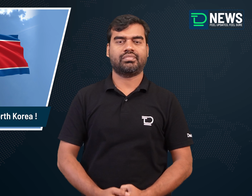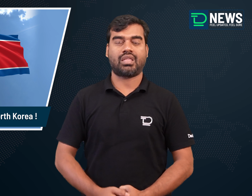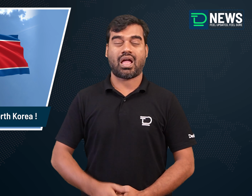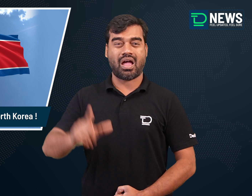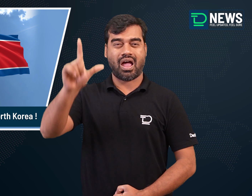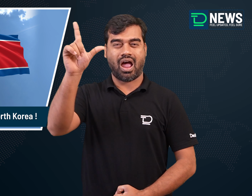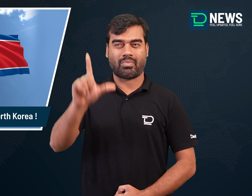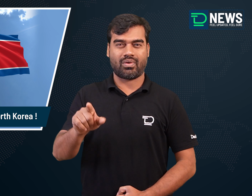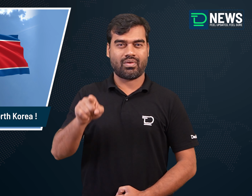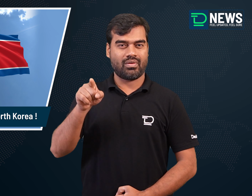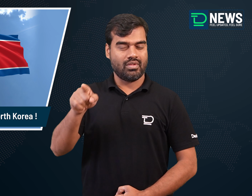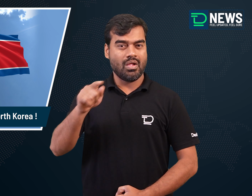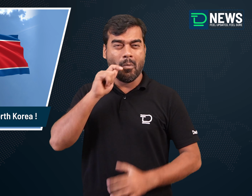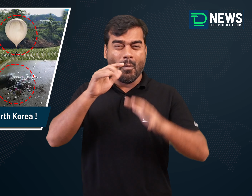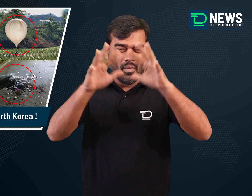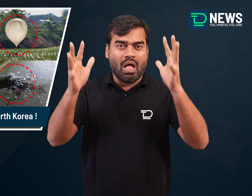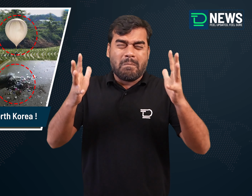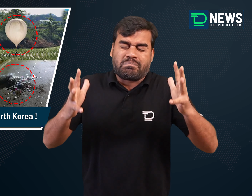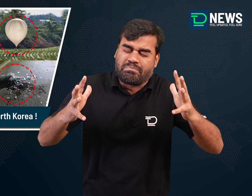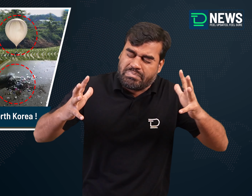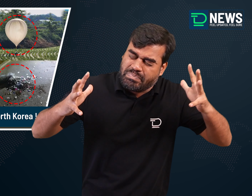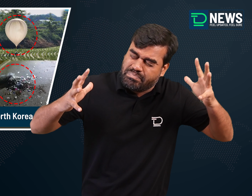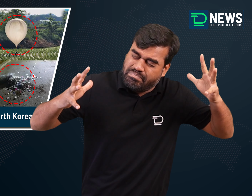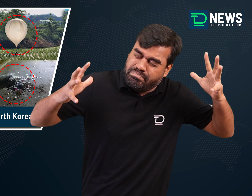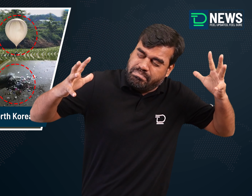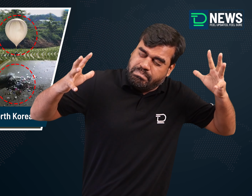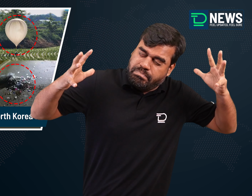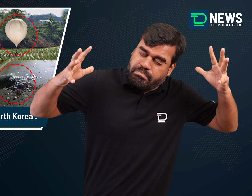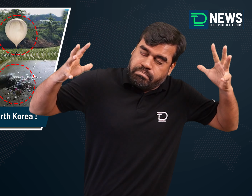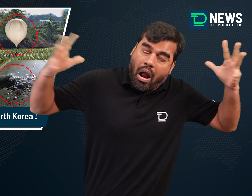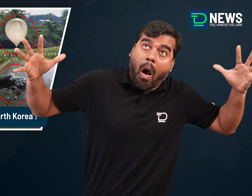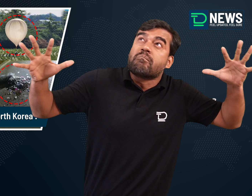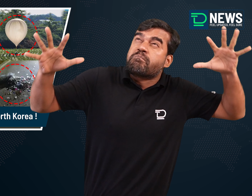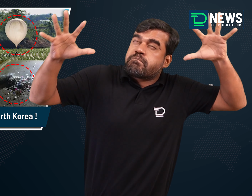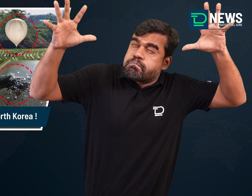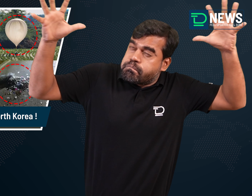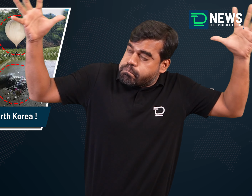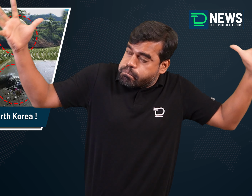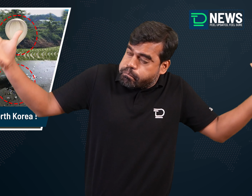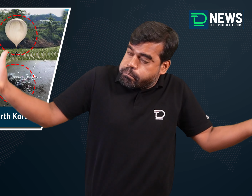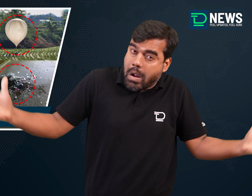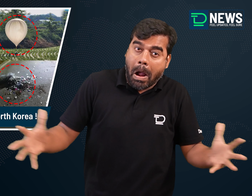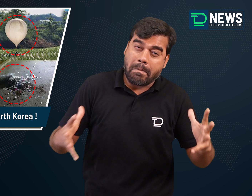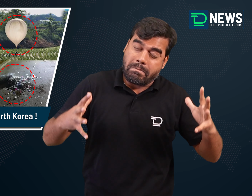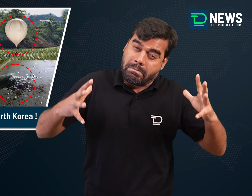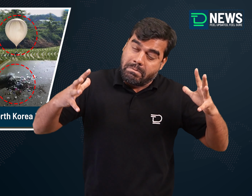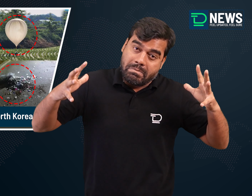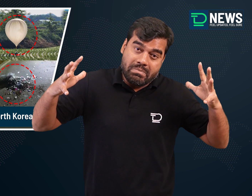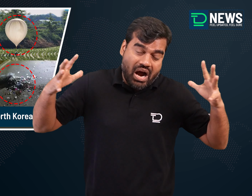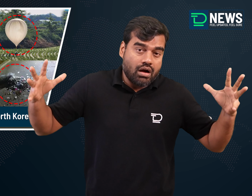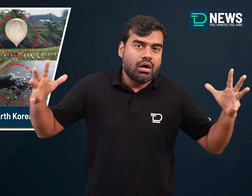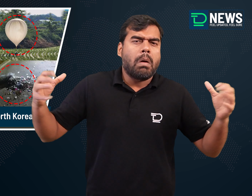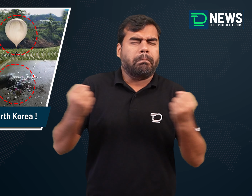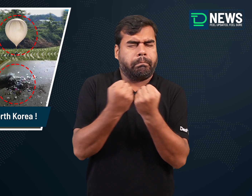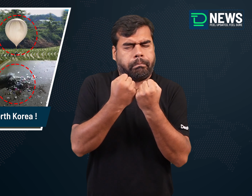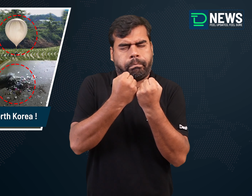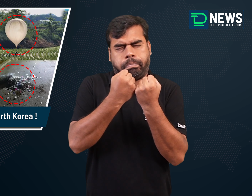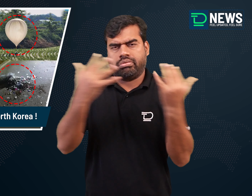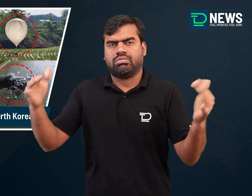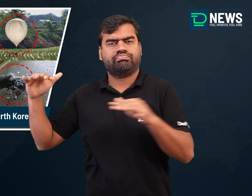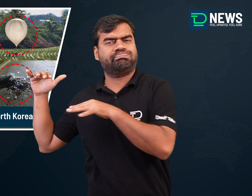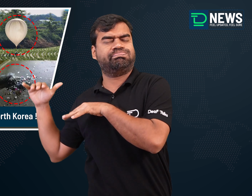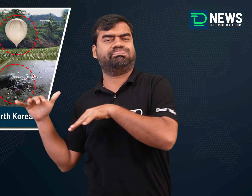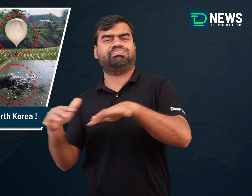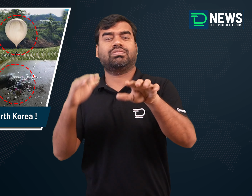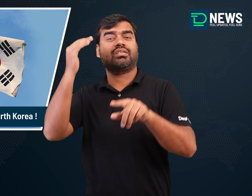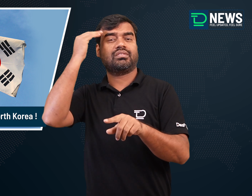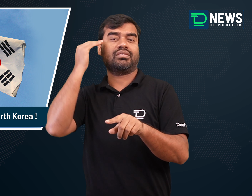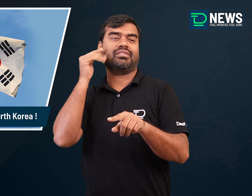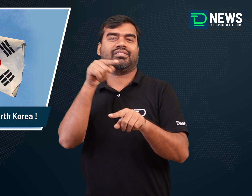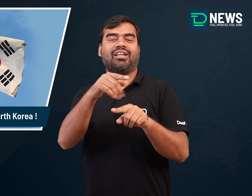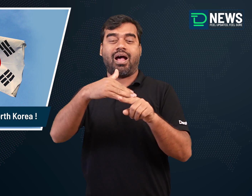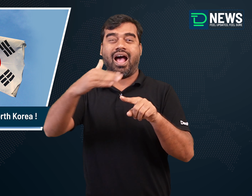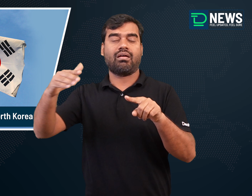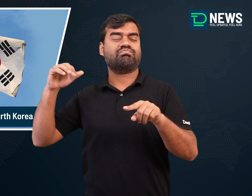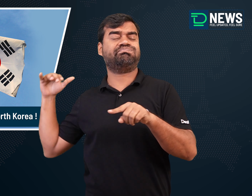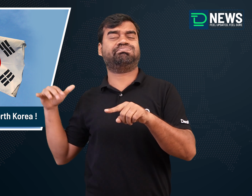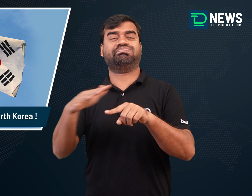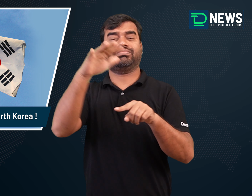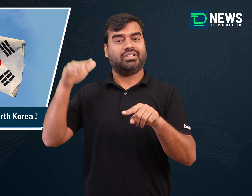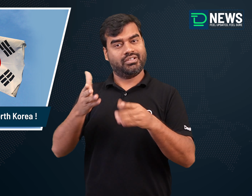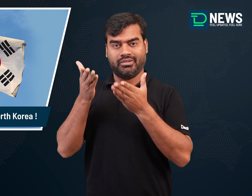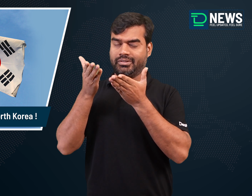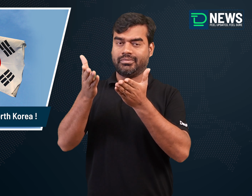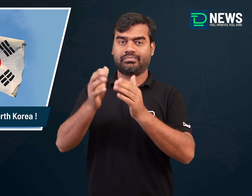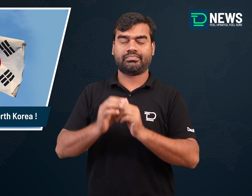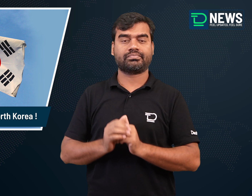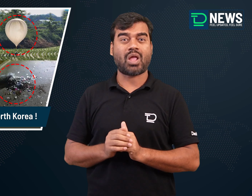North Korea sent many giant balloons into the South Korean border.